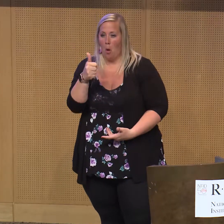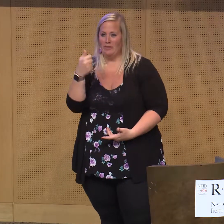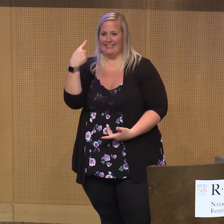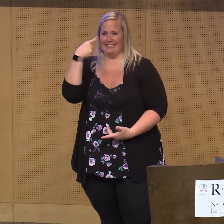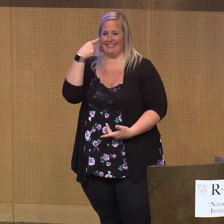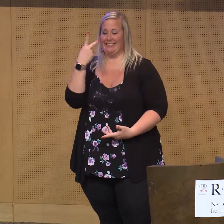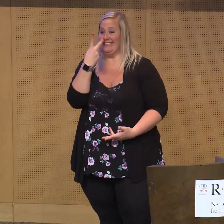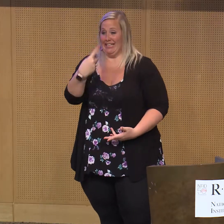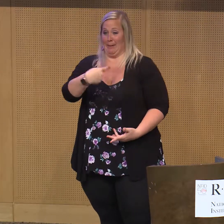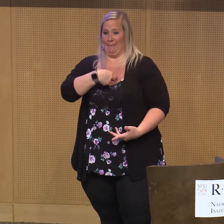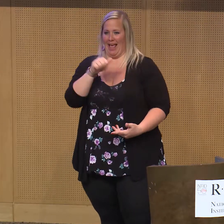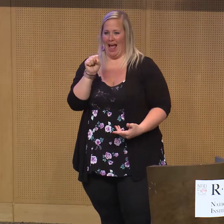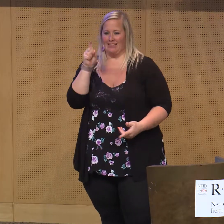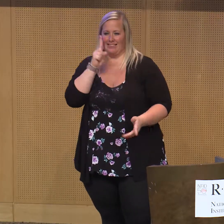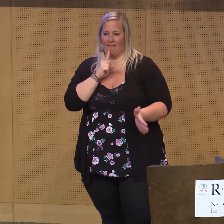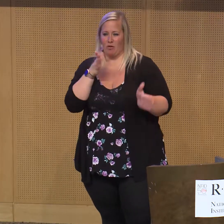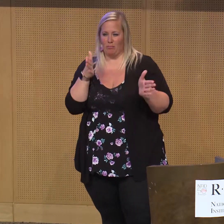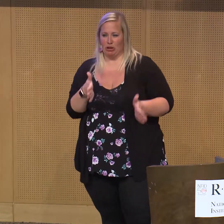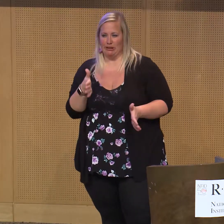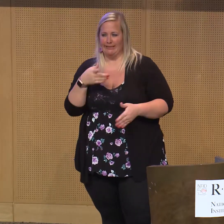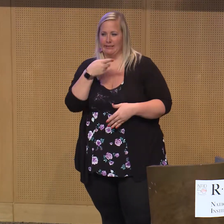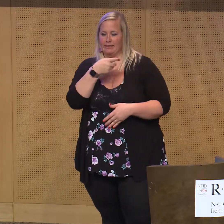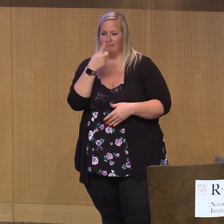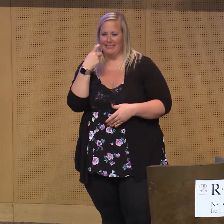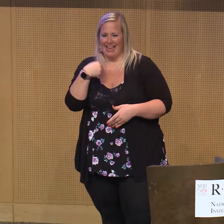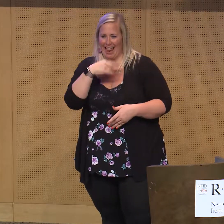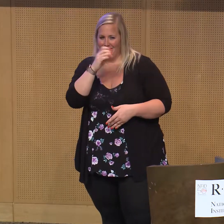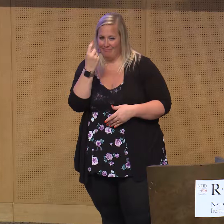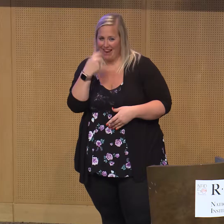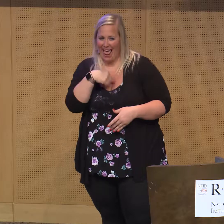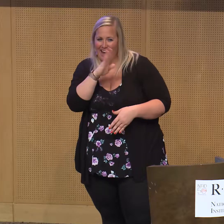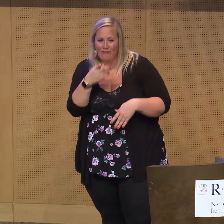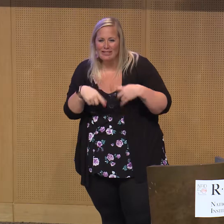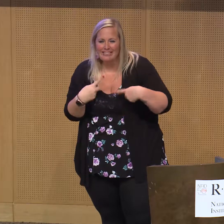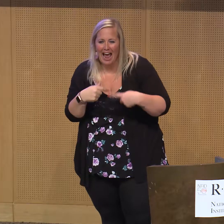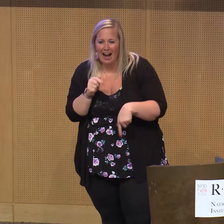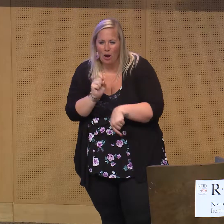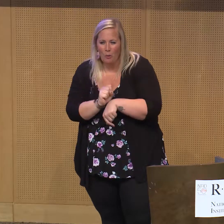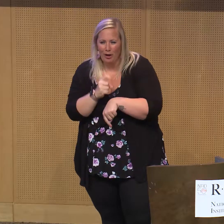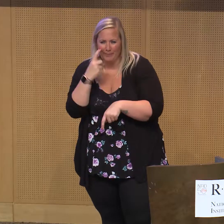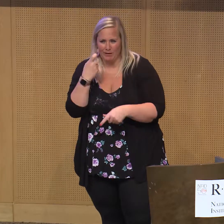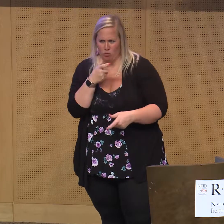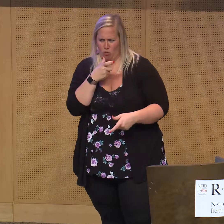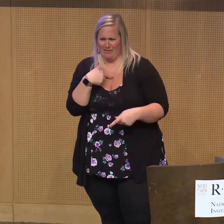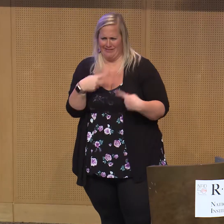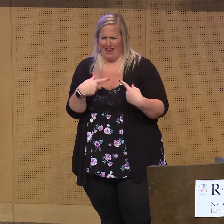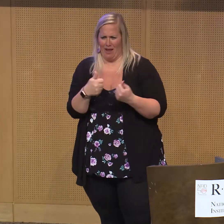Some of my co-workers say that they don't see me as a Deaf person because I'm not signing at work.